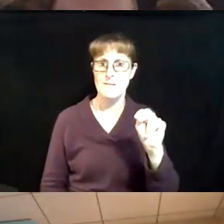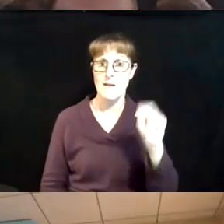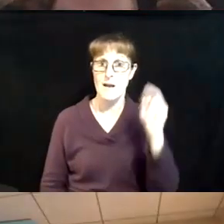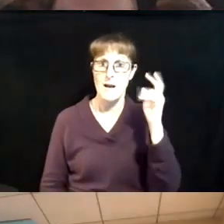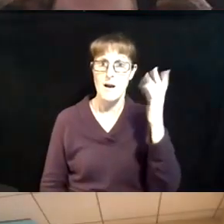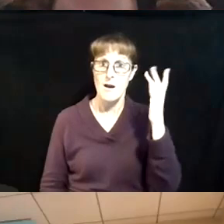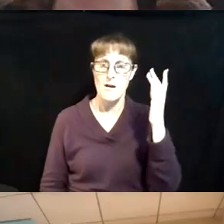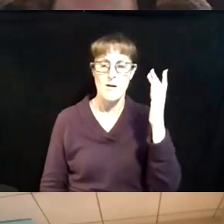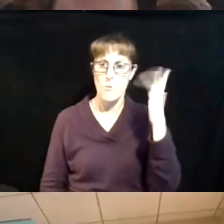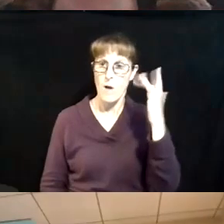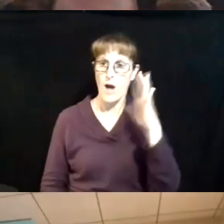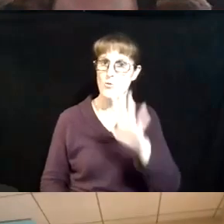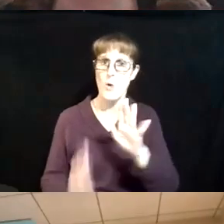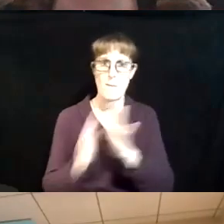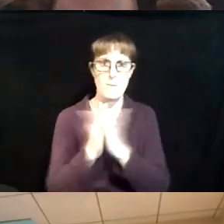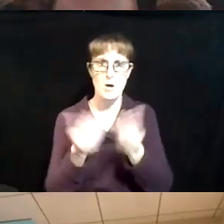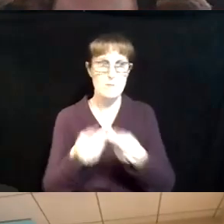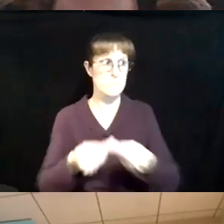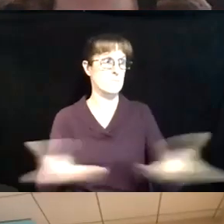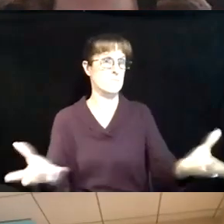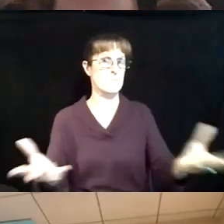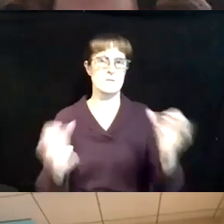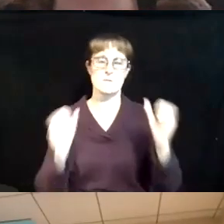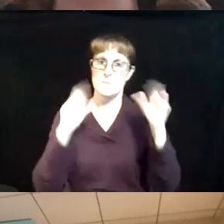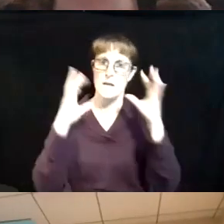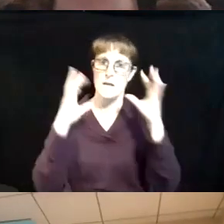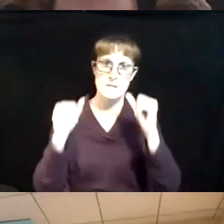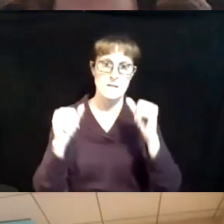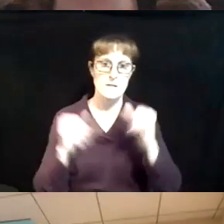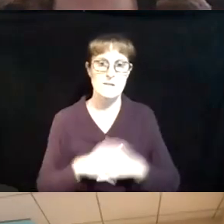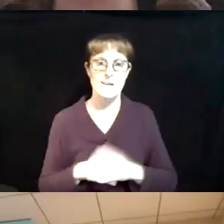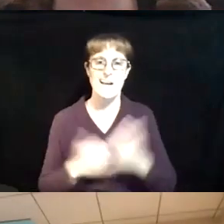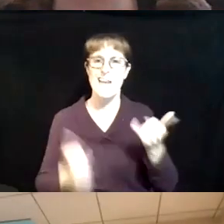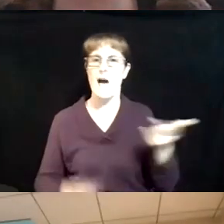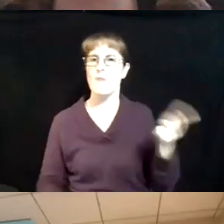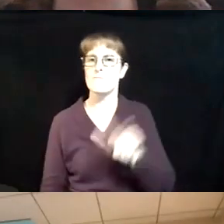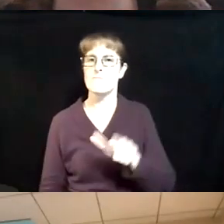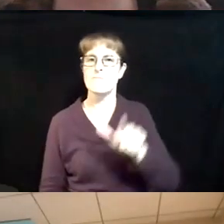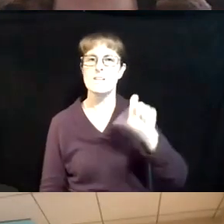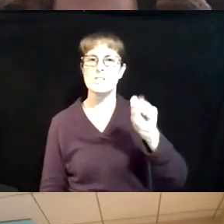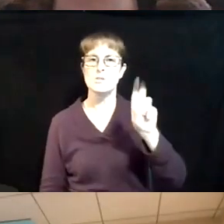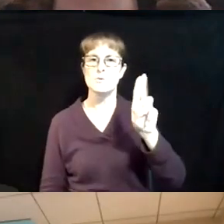Without further ado, I will hand things over to Sue to wrap things up.